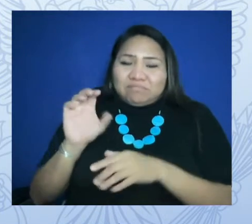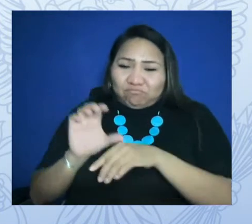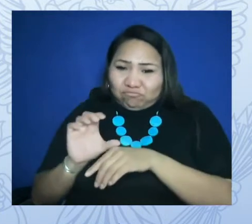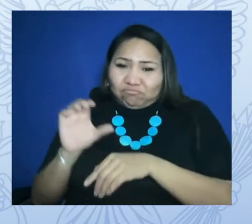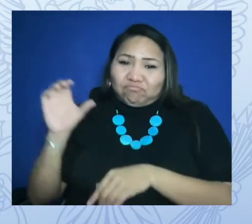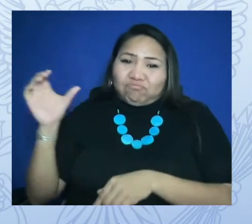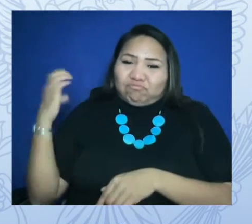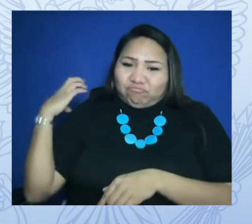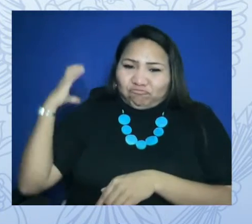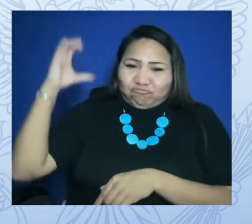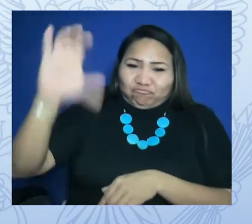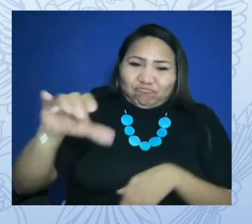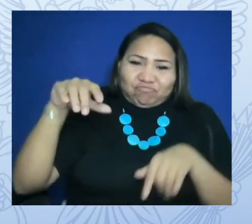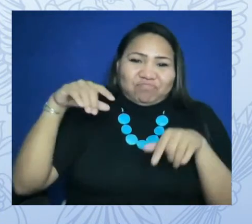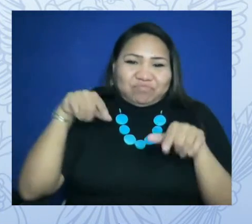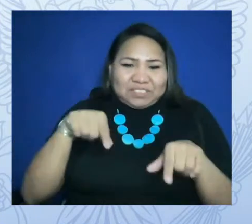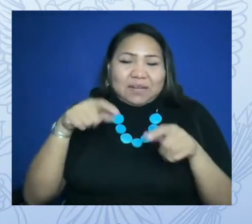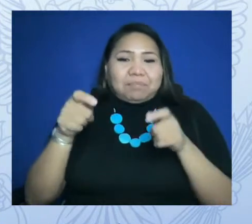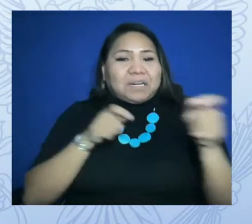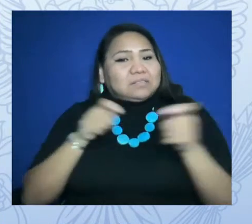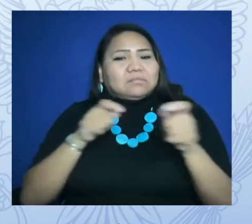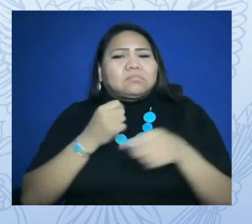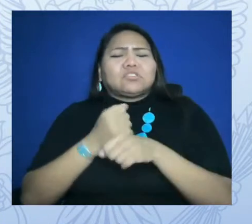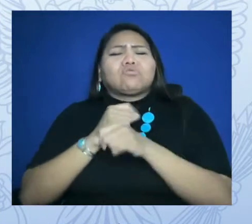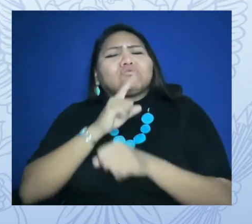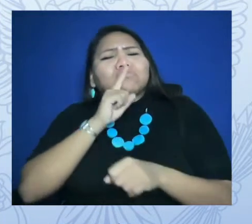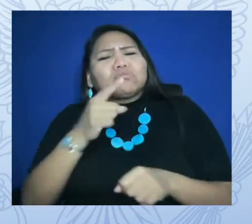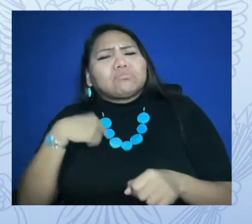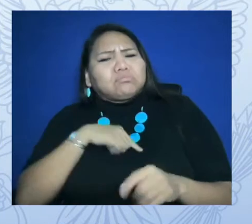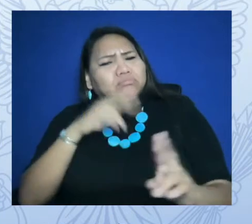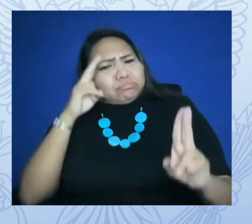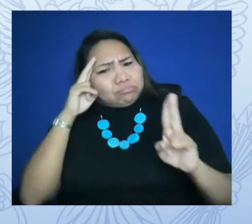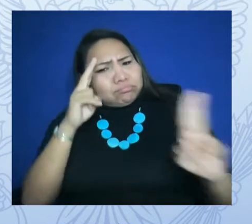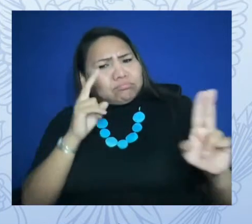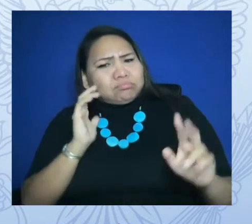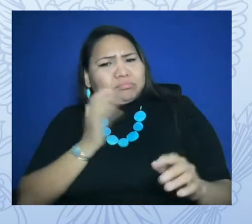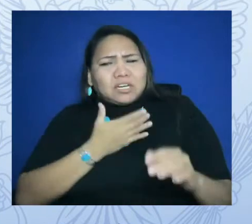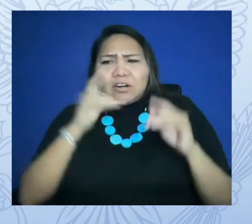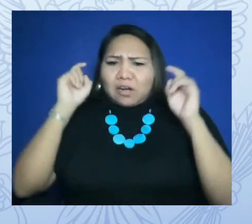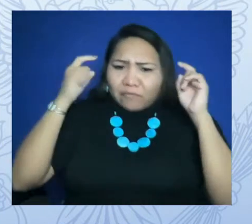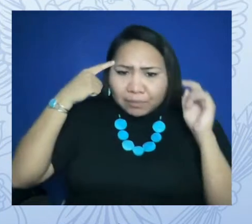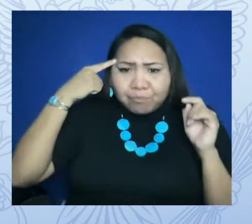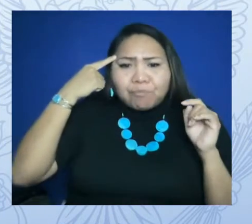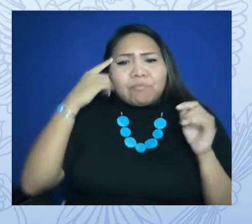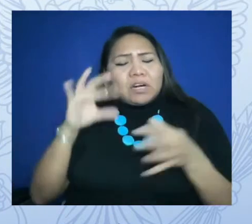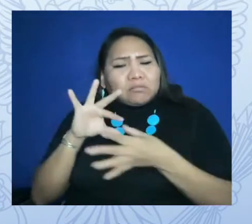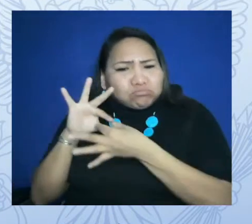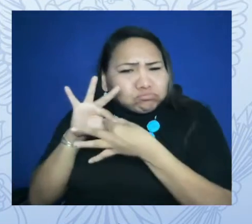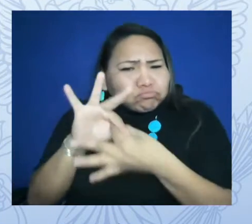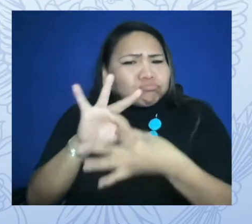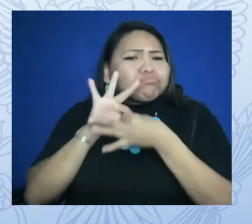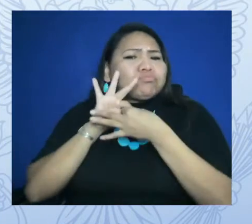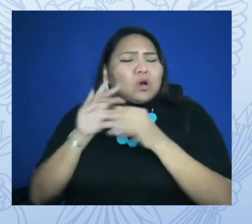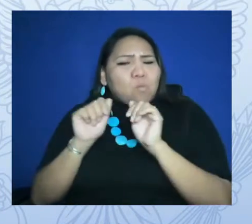and ensuring that we honor our government to government relationship with tribes. Where we're reaching these goals